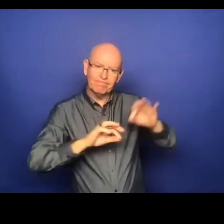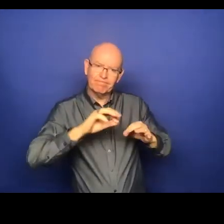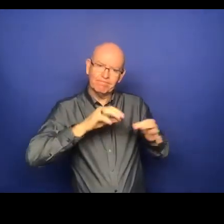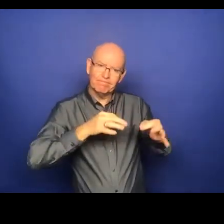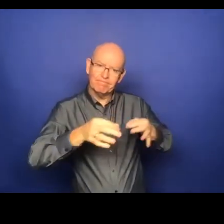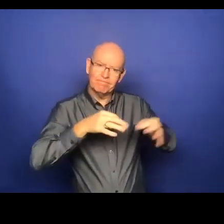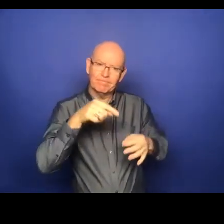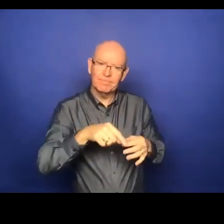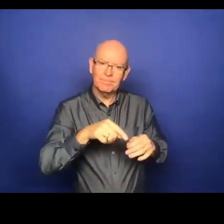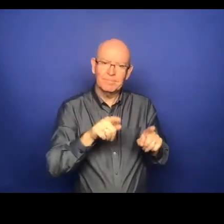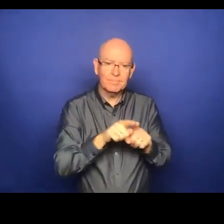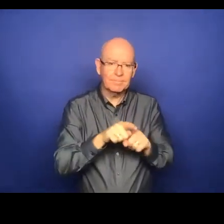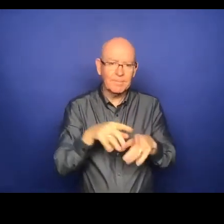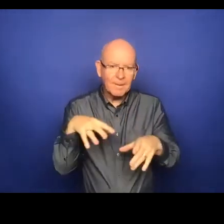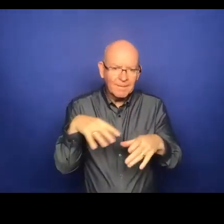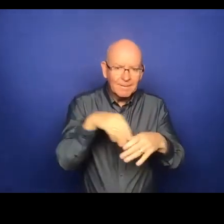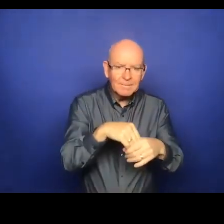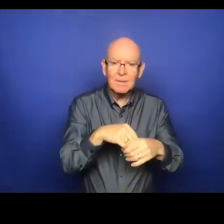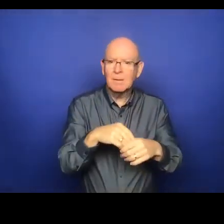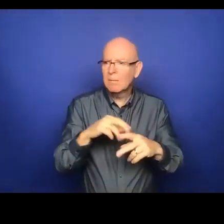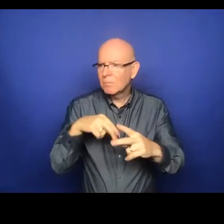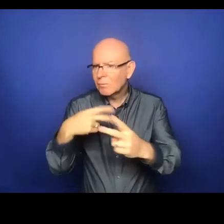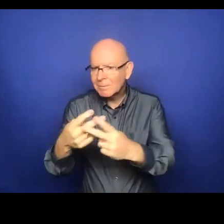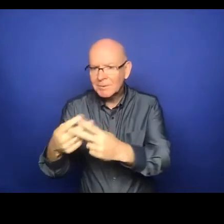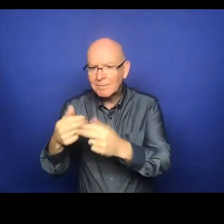s can be collected from household surveys through the